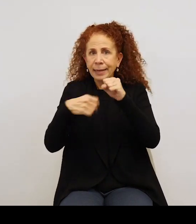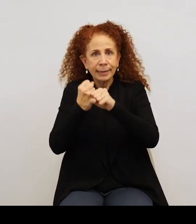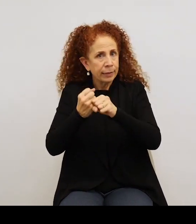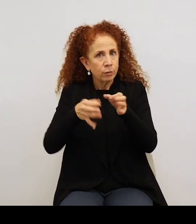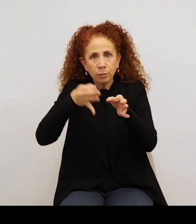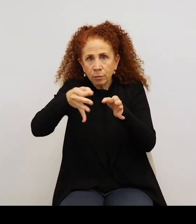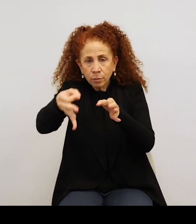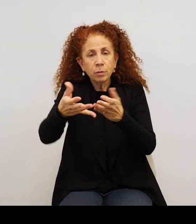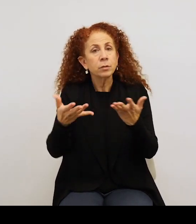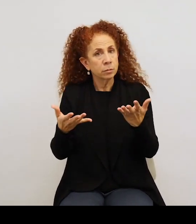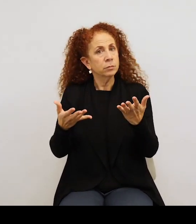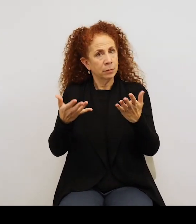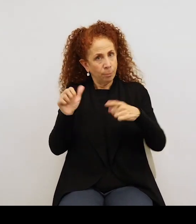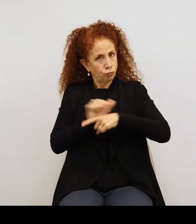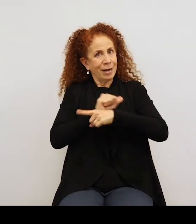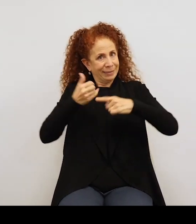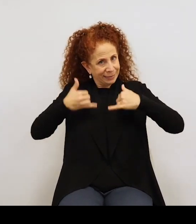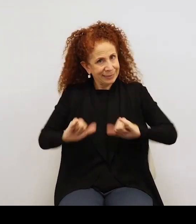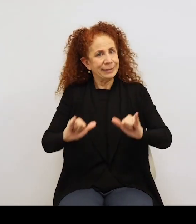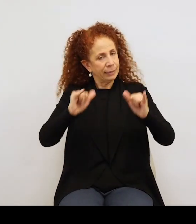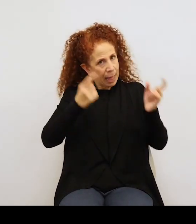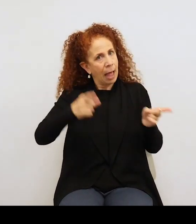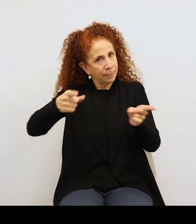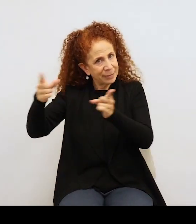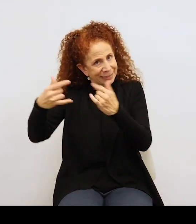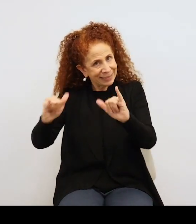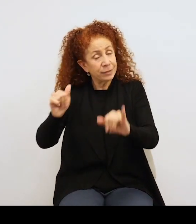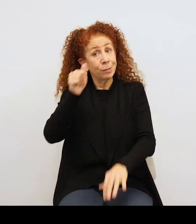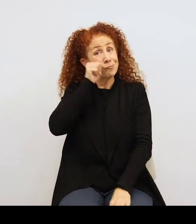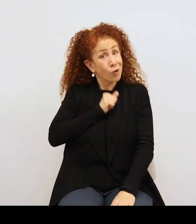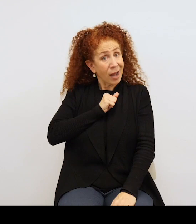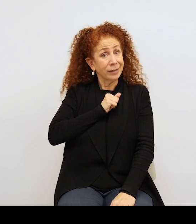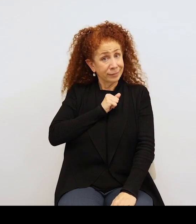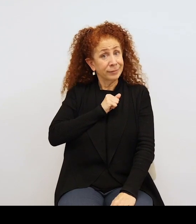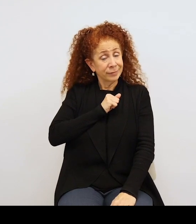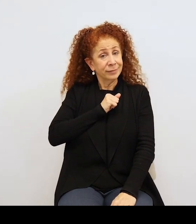So this is a practice that is being tolerated, legally